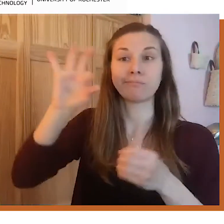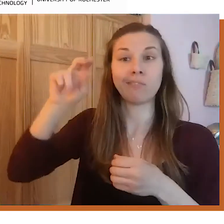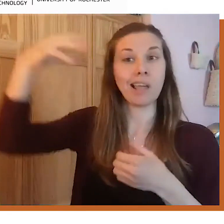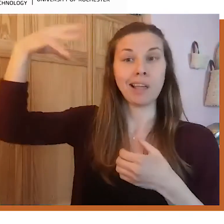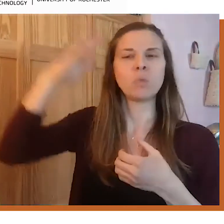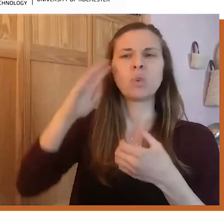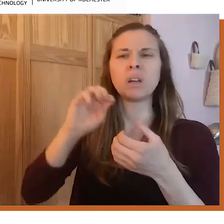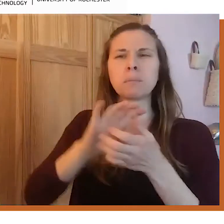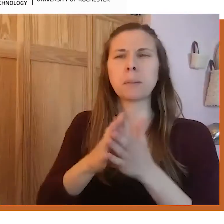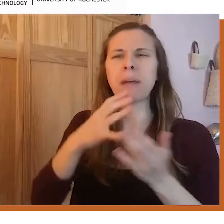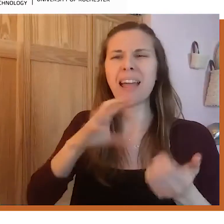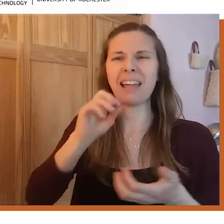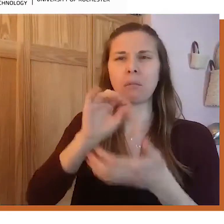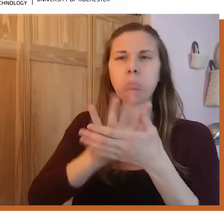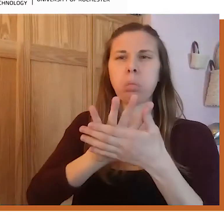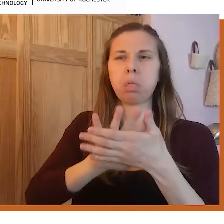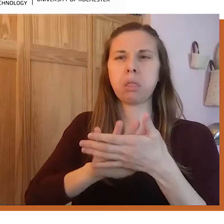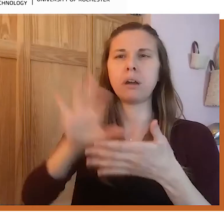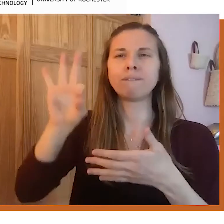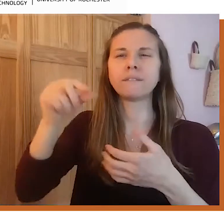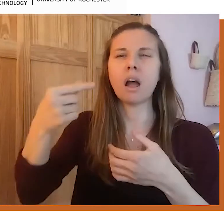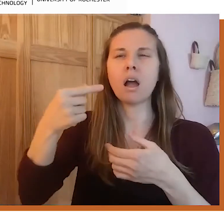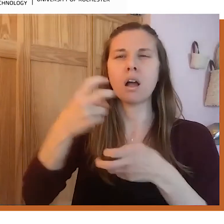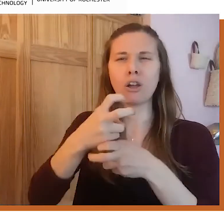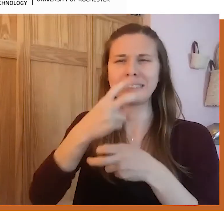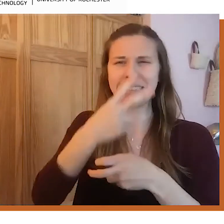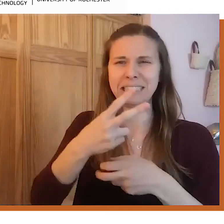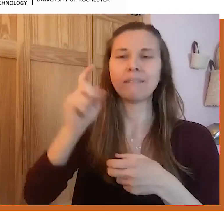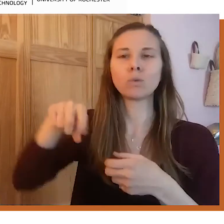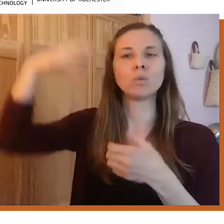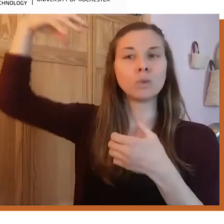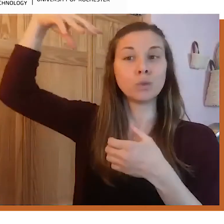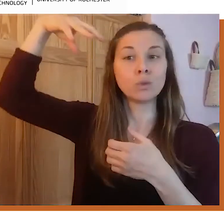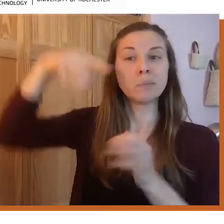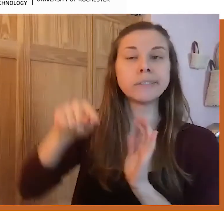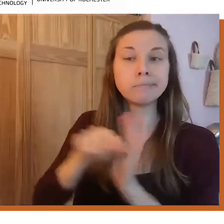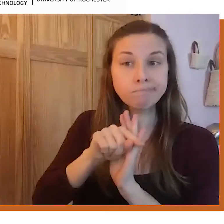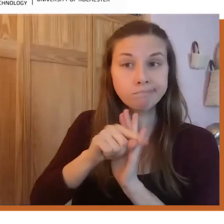if there were not a fan, then it would become hot, and it would also become foggy so that the interpreters wouldn't be able to see through it,